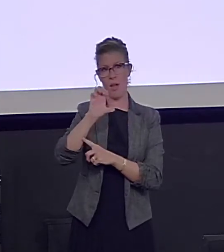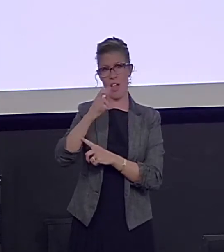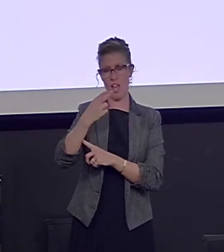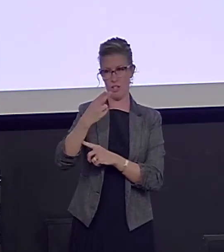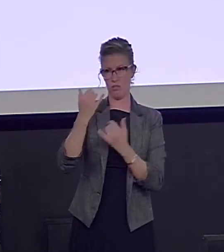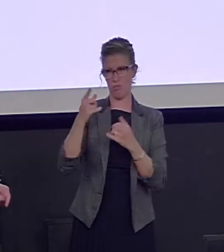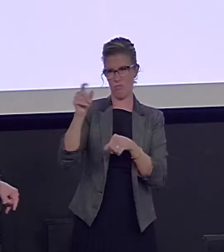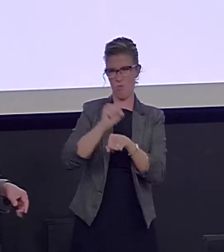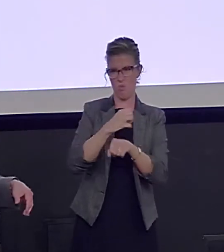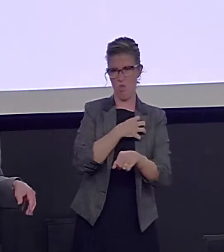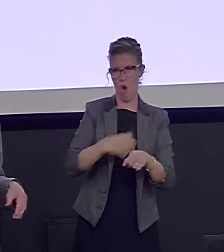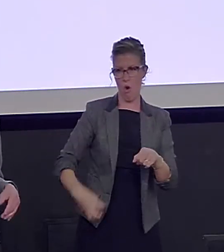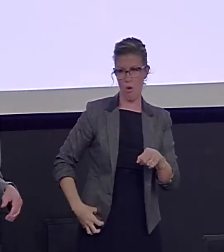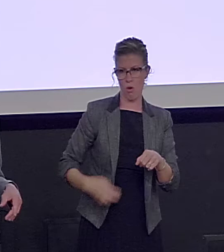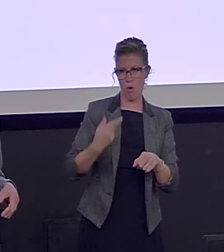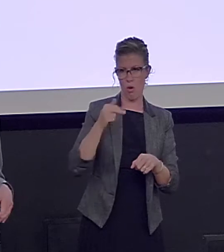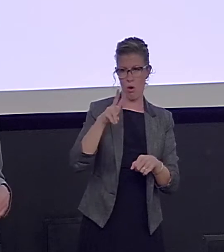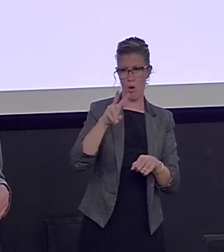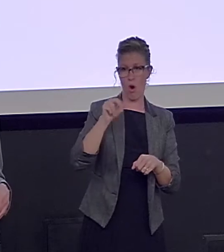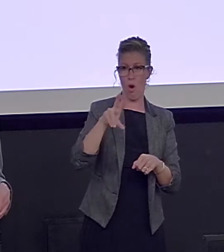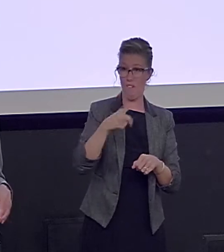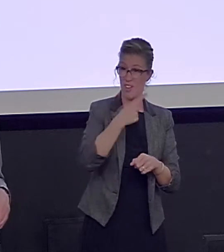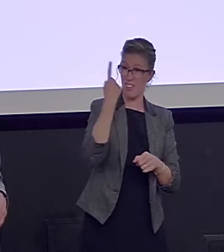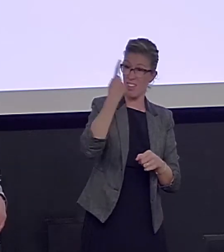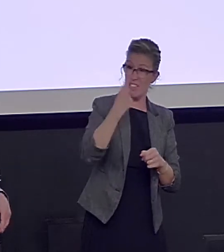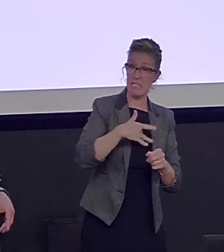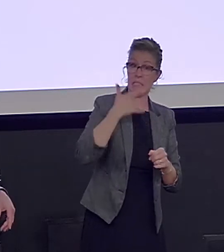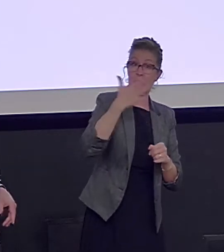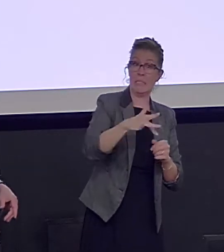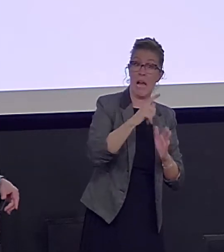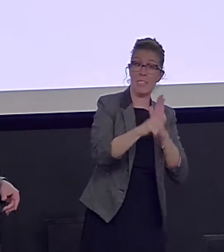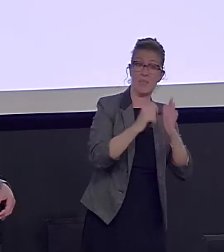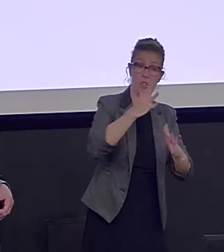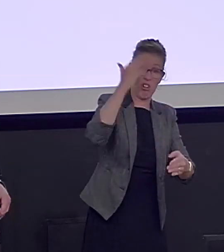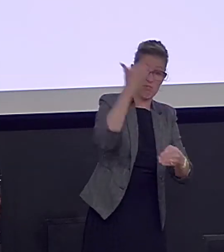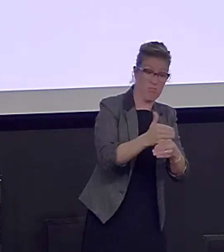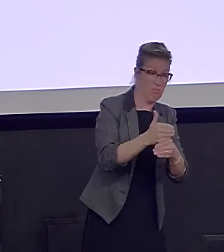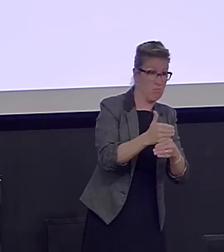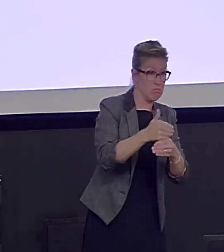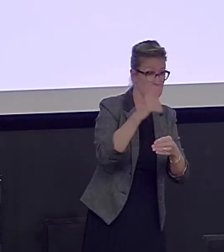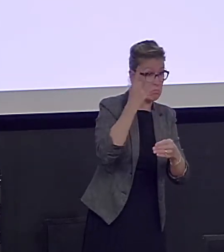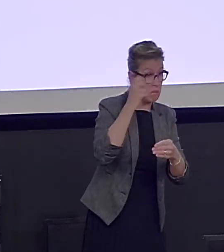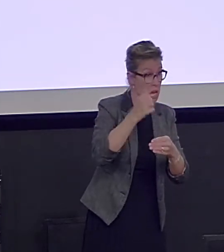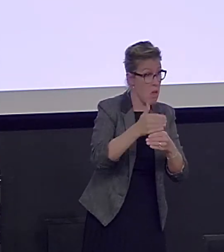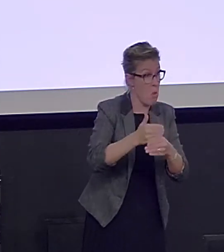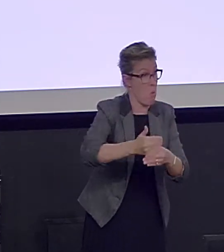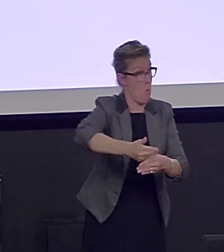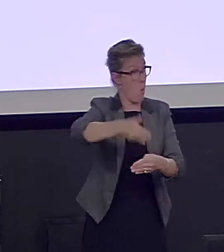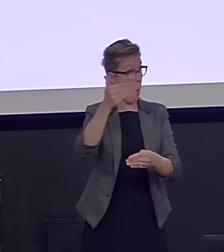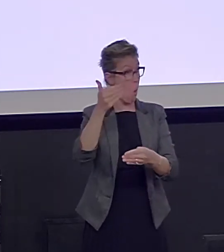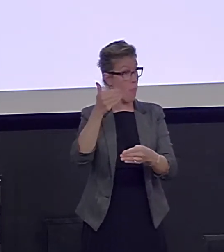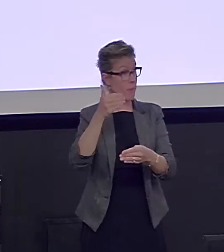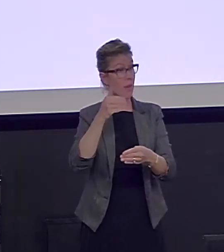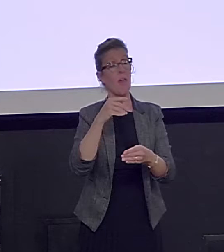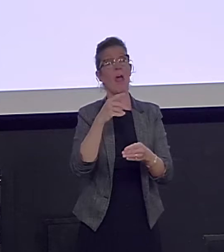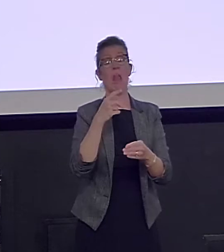can we reopen sensitive periods? And in fact, in some spectacular work which I really won't